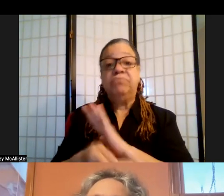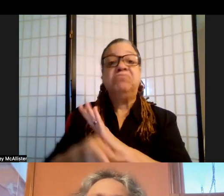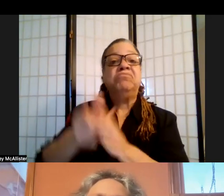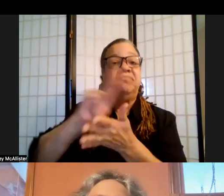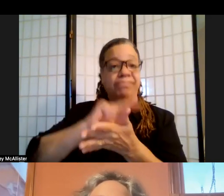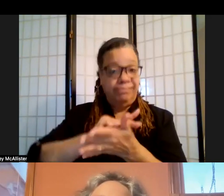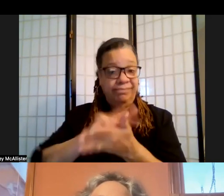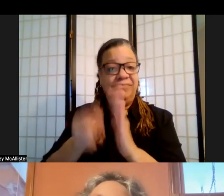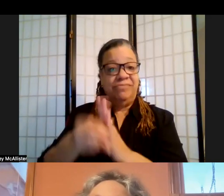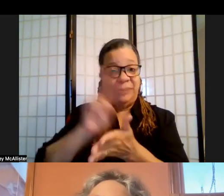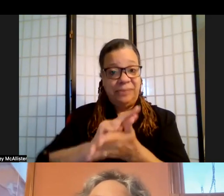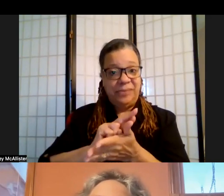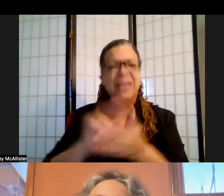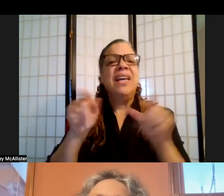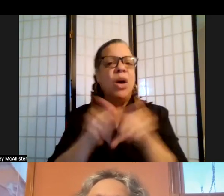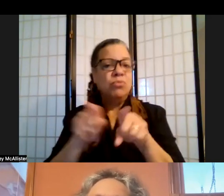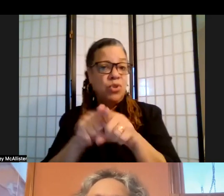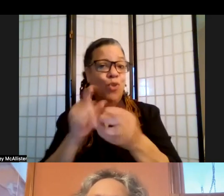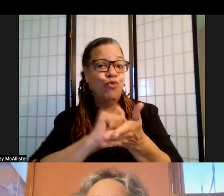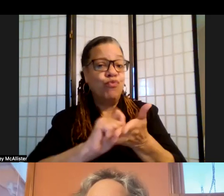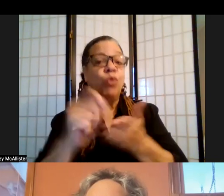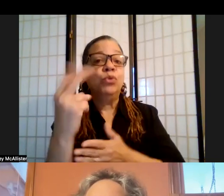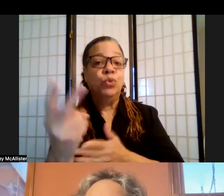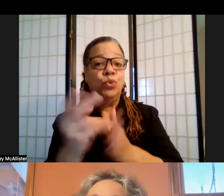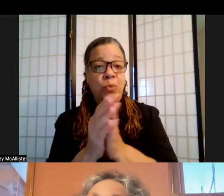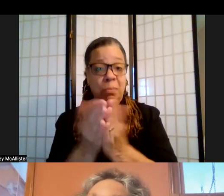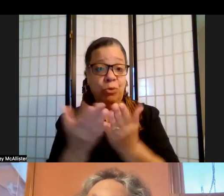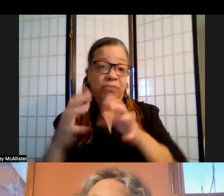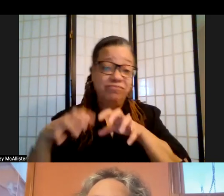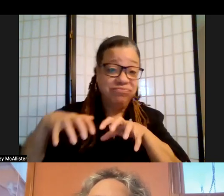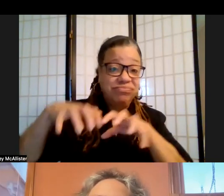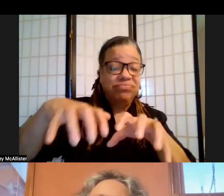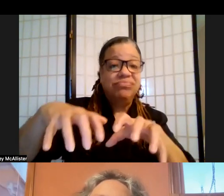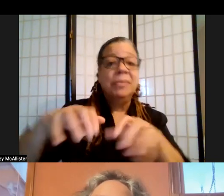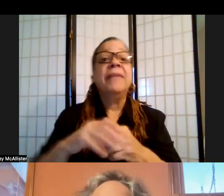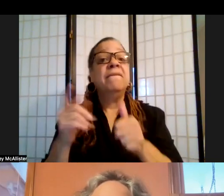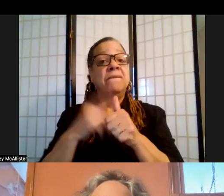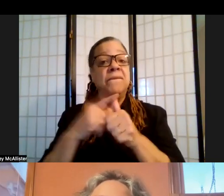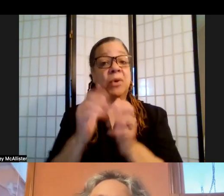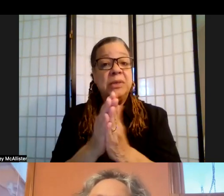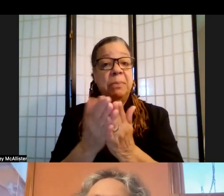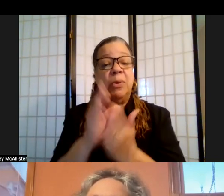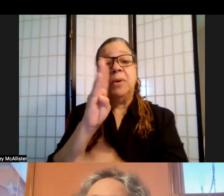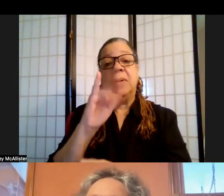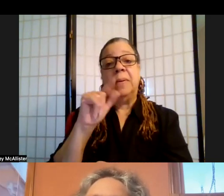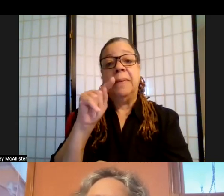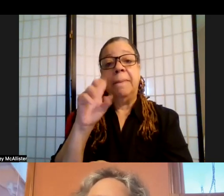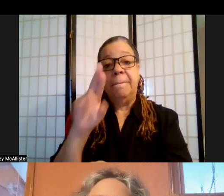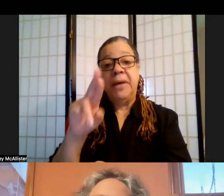he has also authored two books for broad audiences. His first book, "Bitter Pills," looks at the global challenge